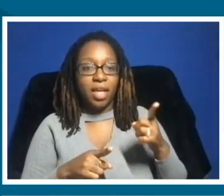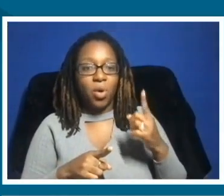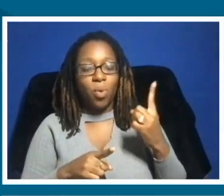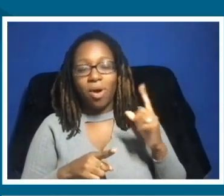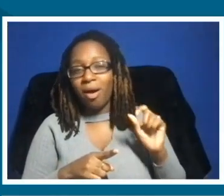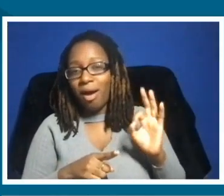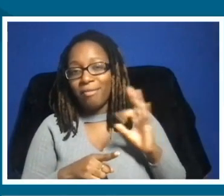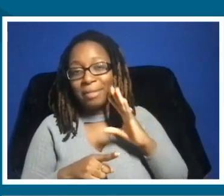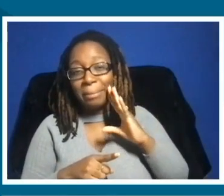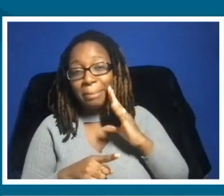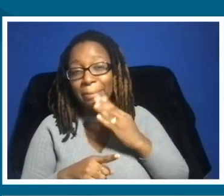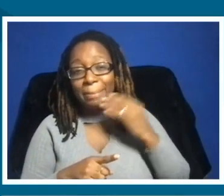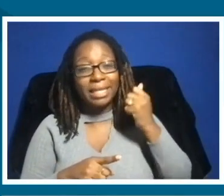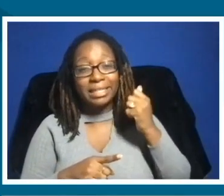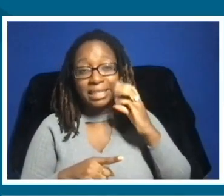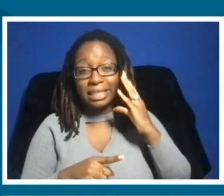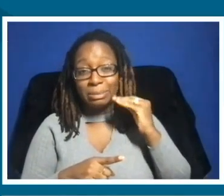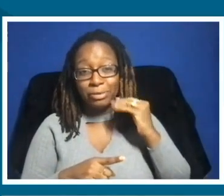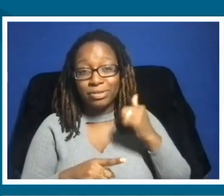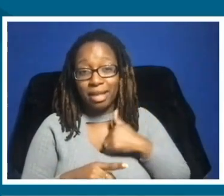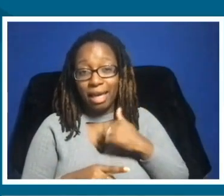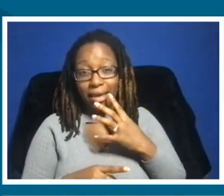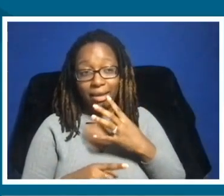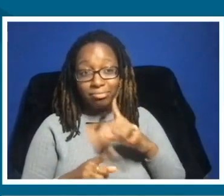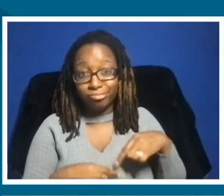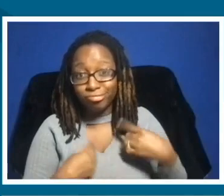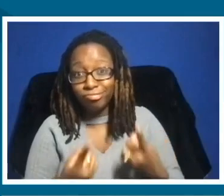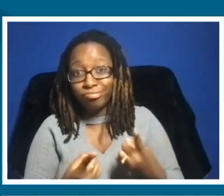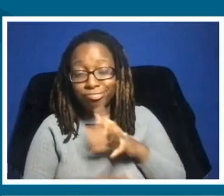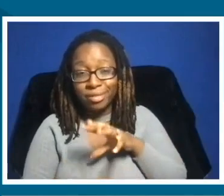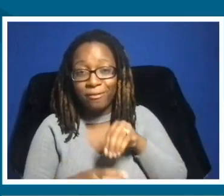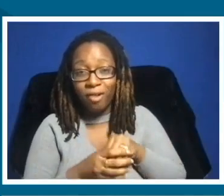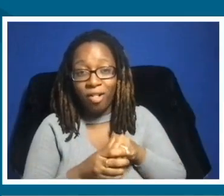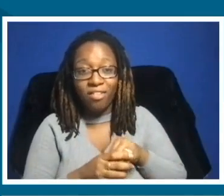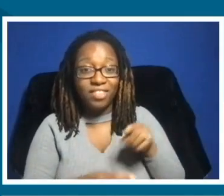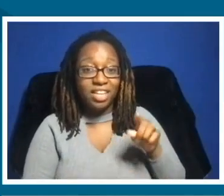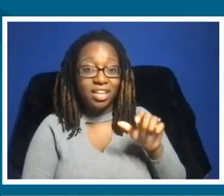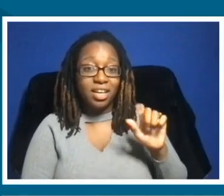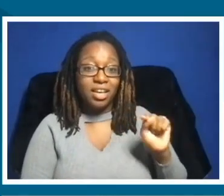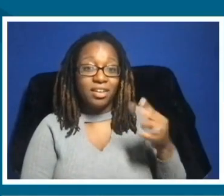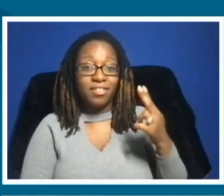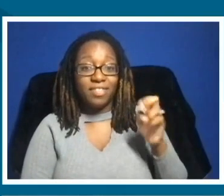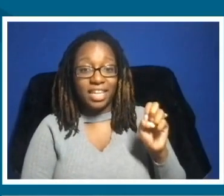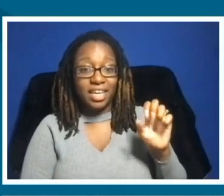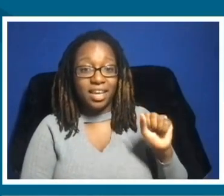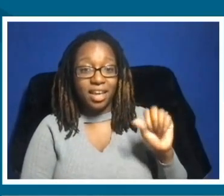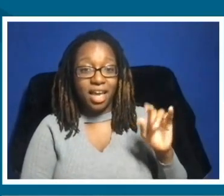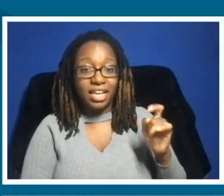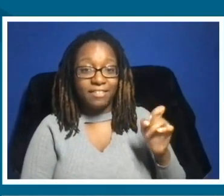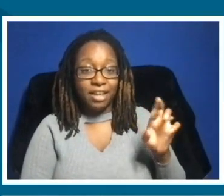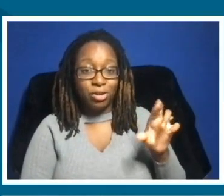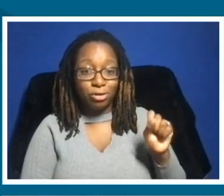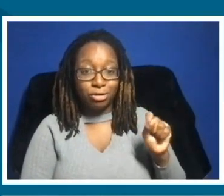i've ever been a part of meet these are the activators which is